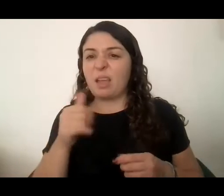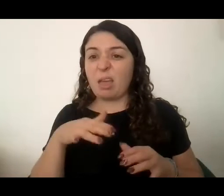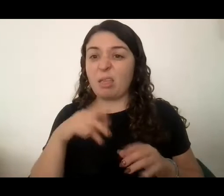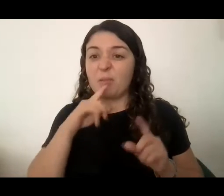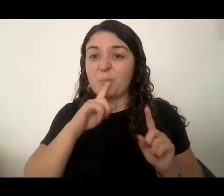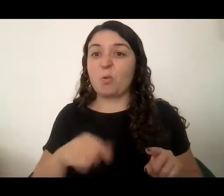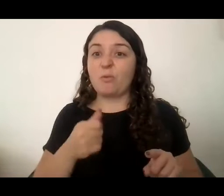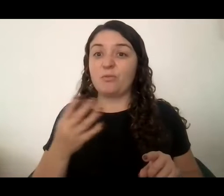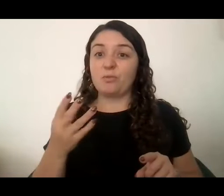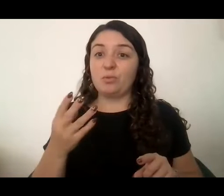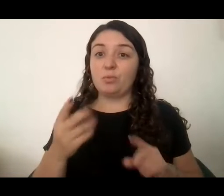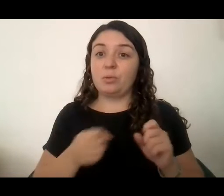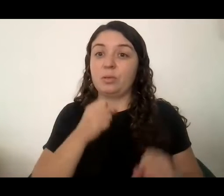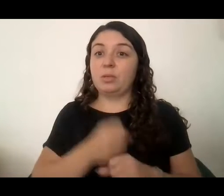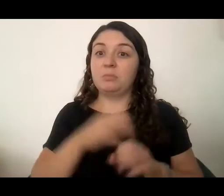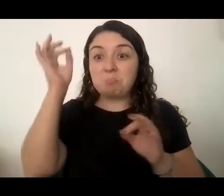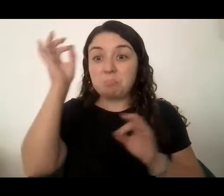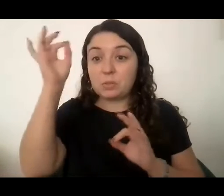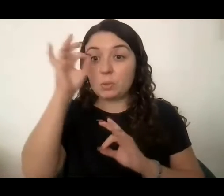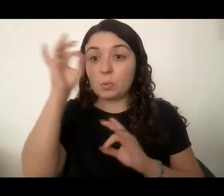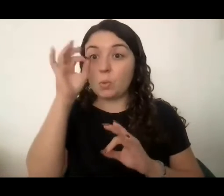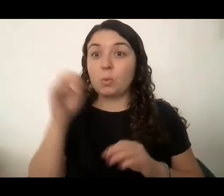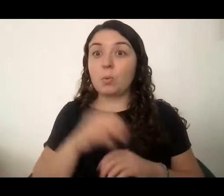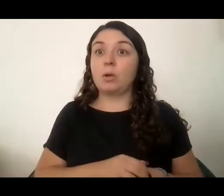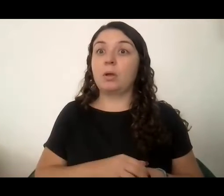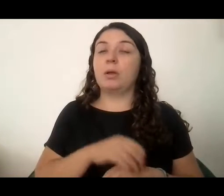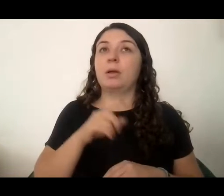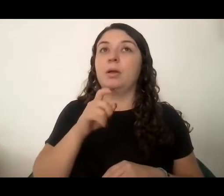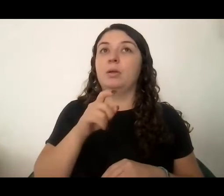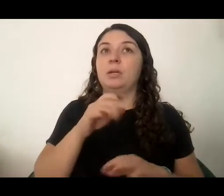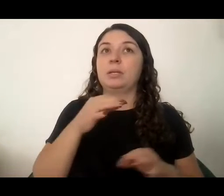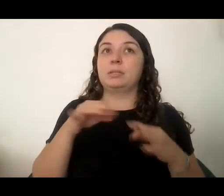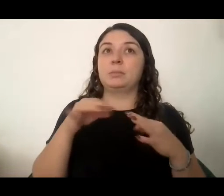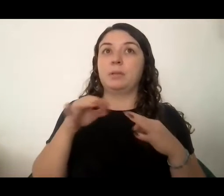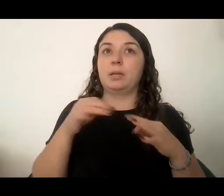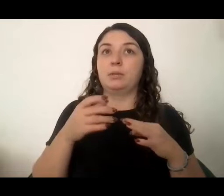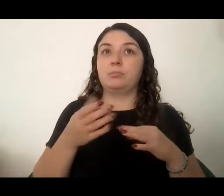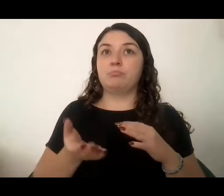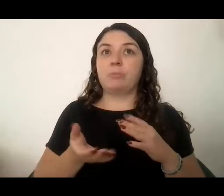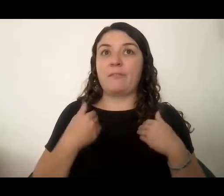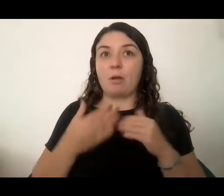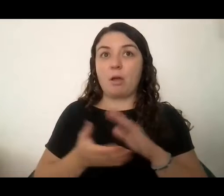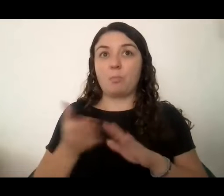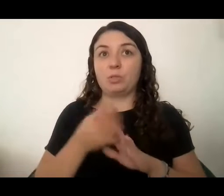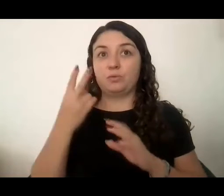know? Use the SSA form and explain it's been in operation for two years? What do you think?